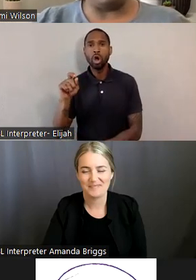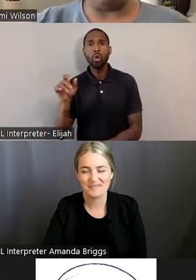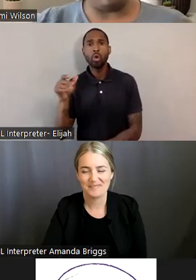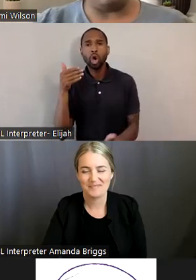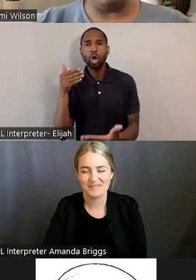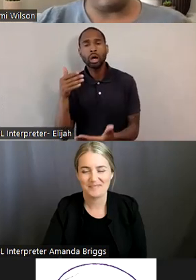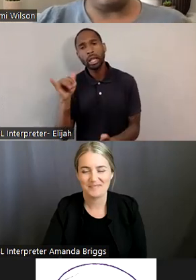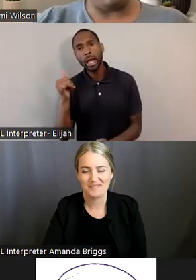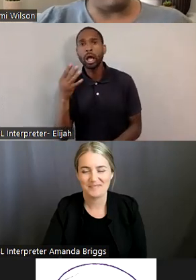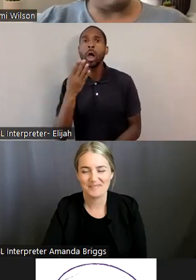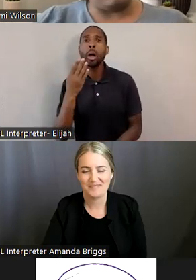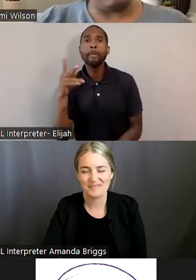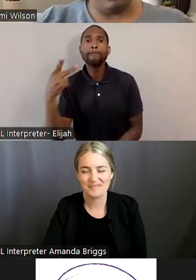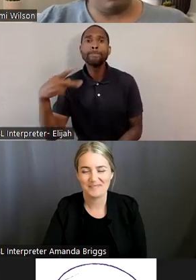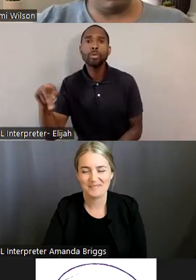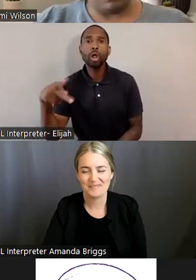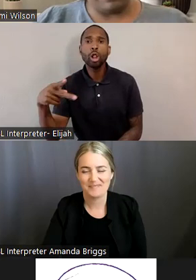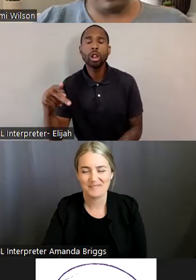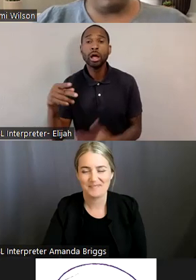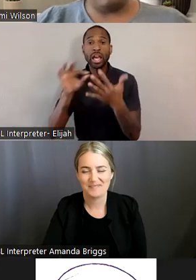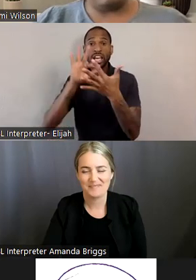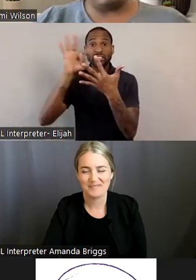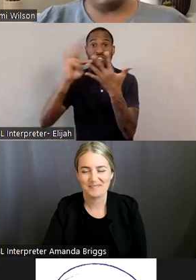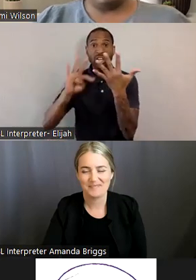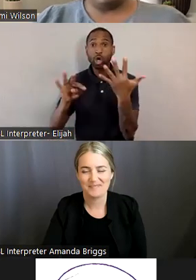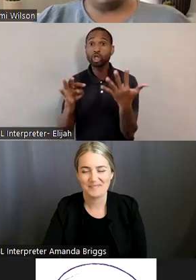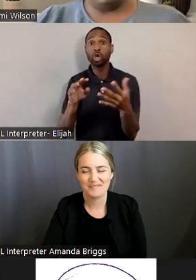blue. His fingers were turning colors,